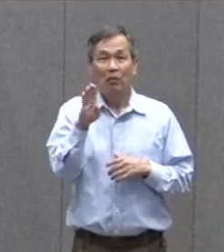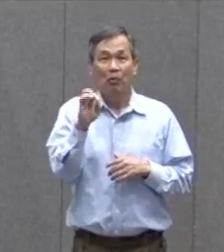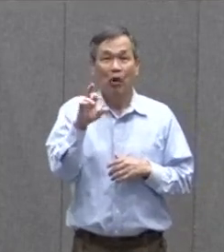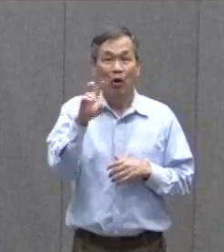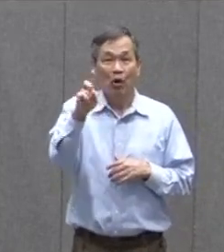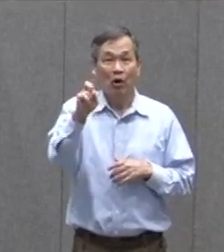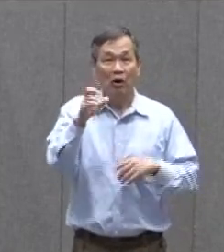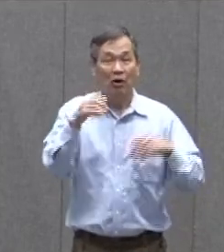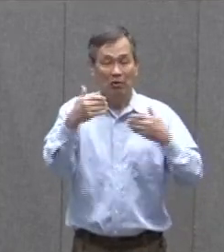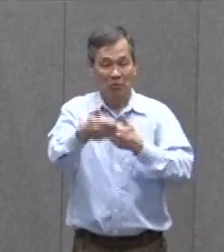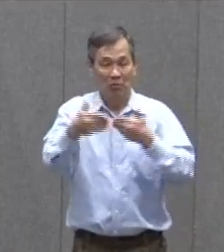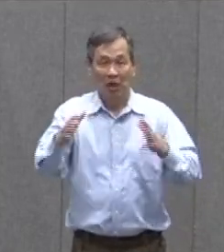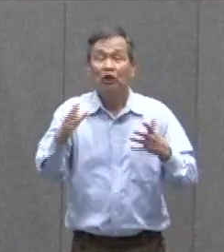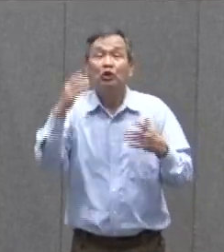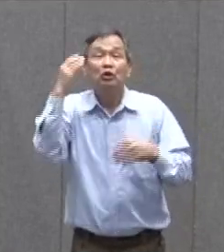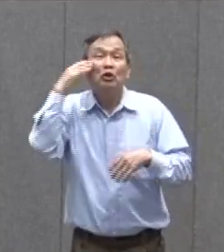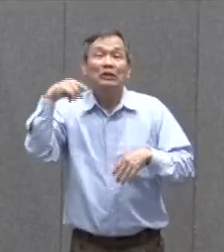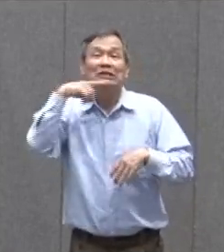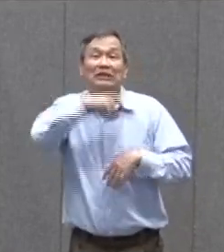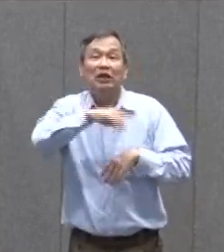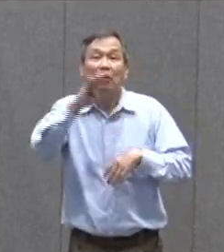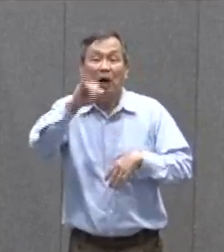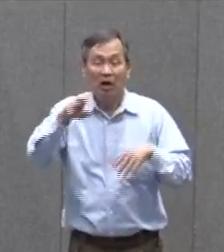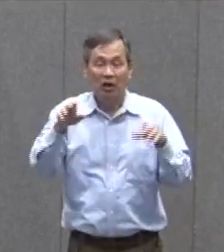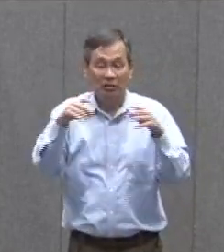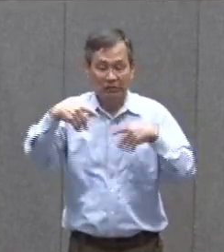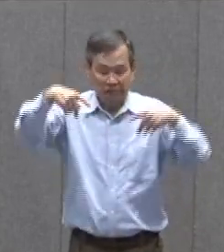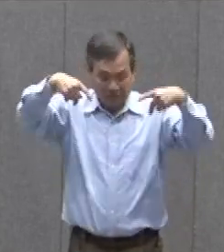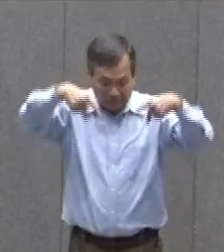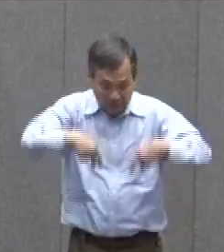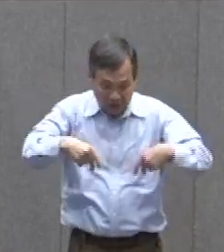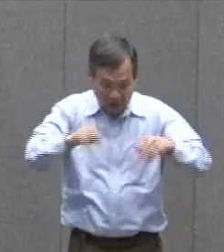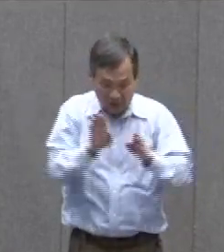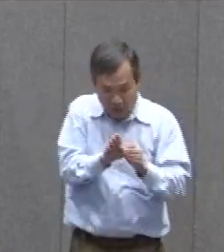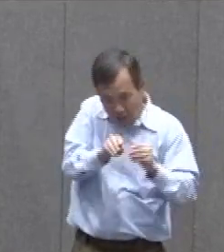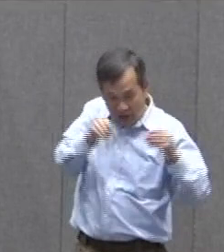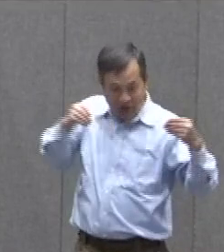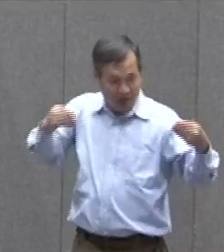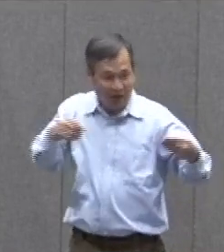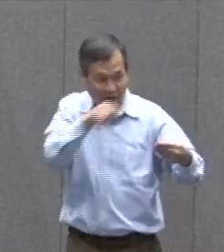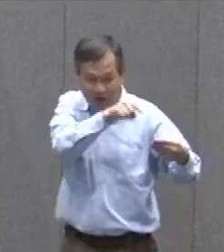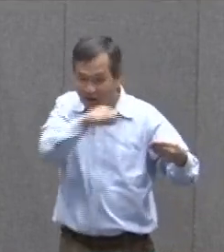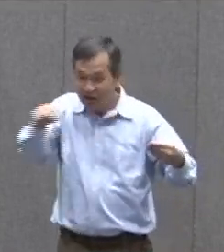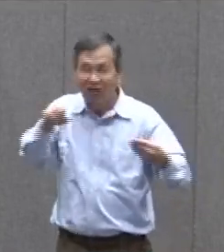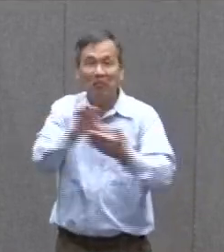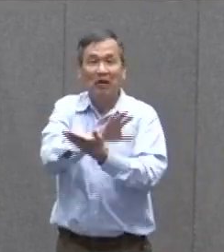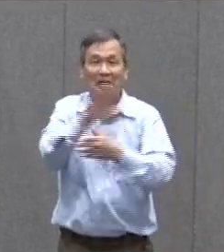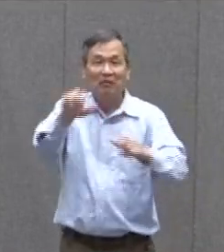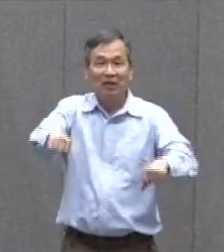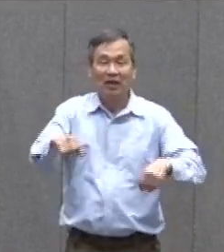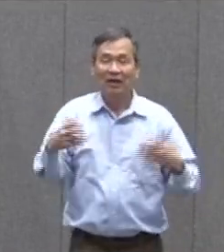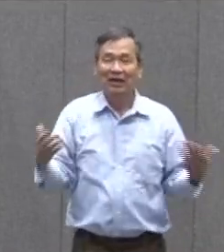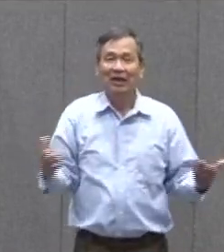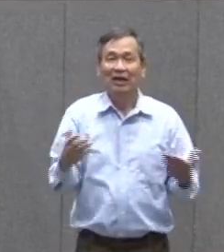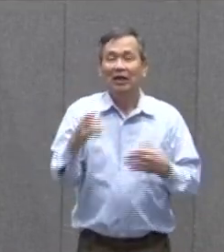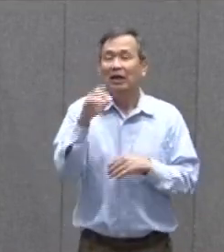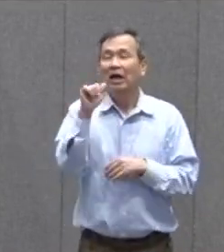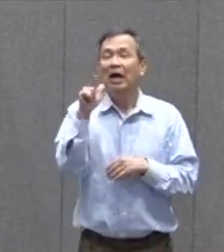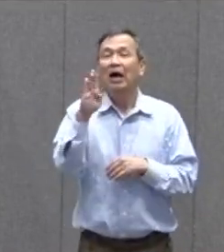and if you open it up you'll find that the inside can easily work as a piece of paper as well. Now if you're in Albuquerque, you also have the opportunity